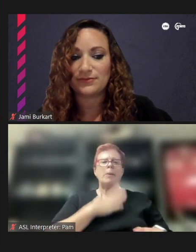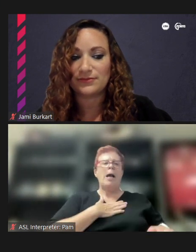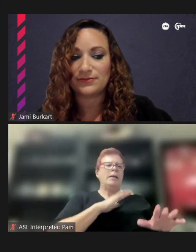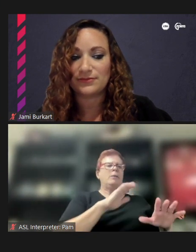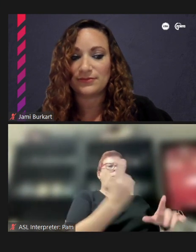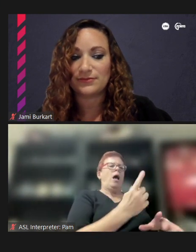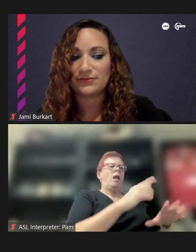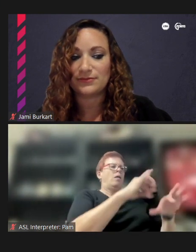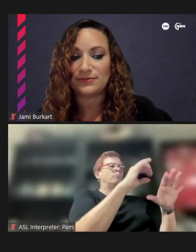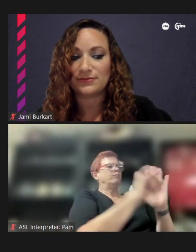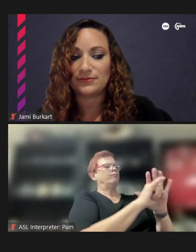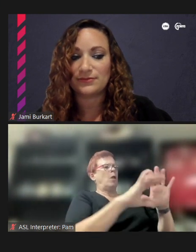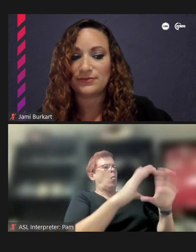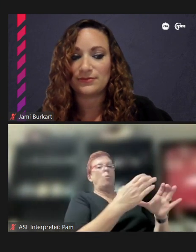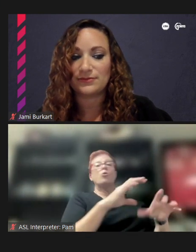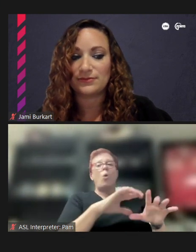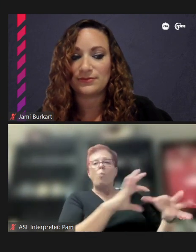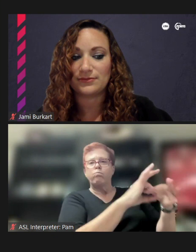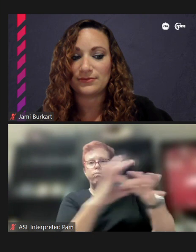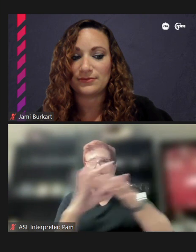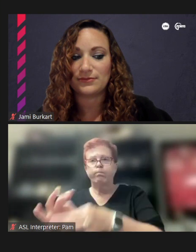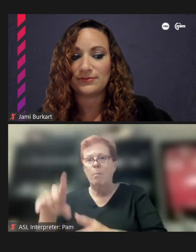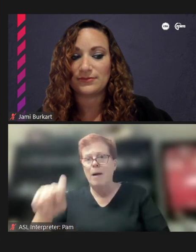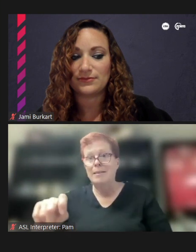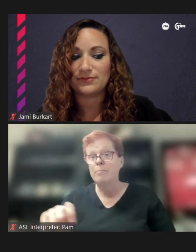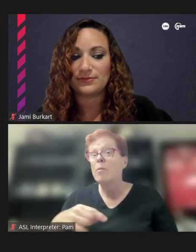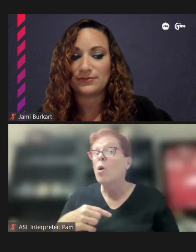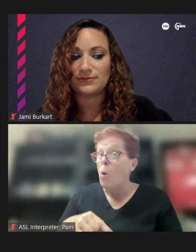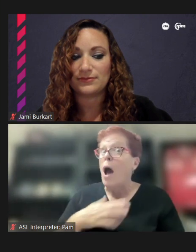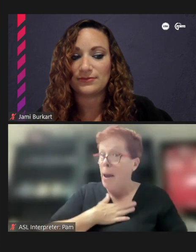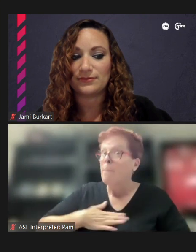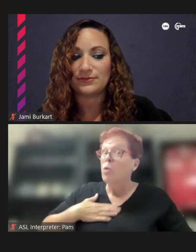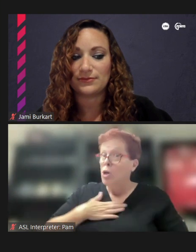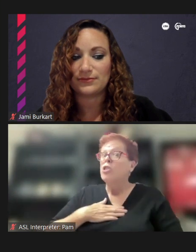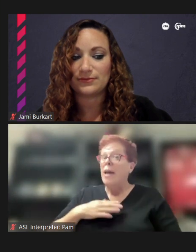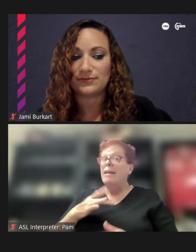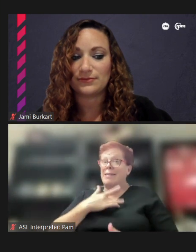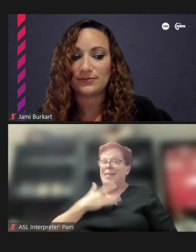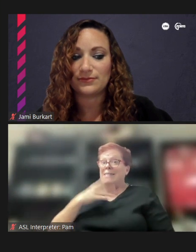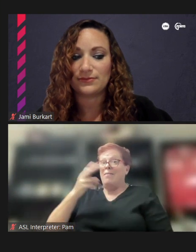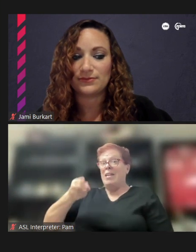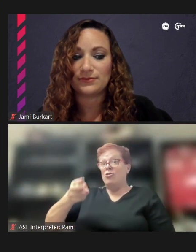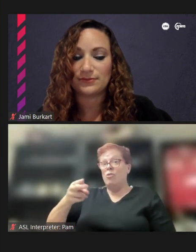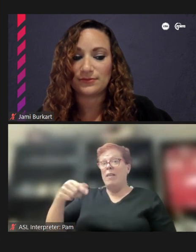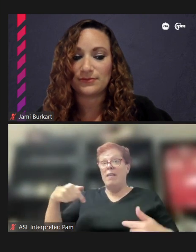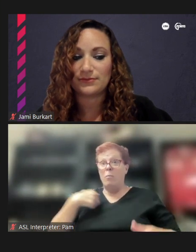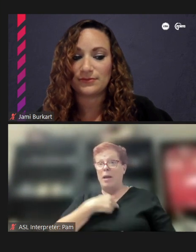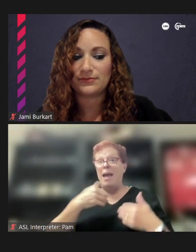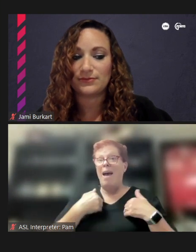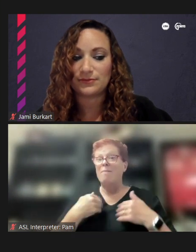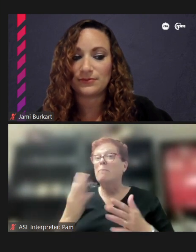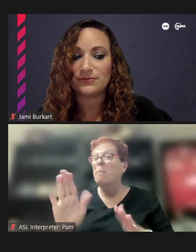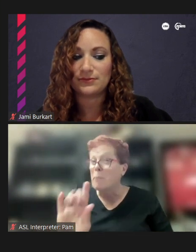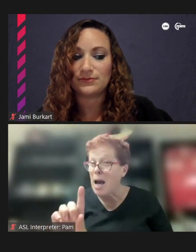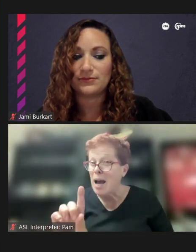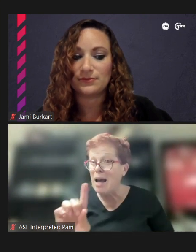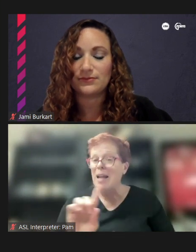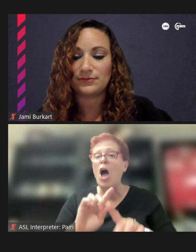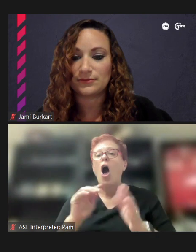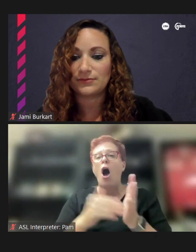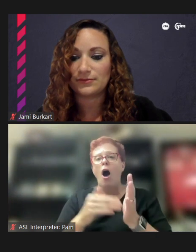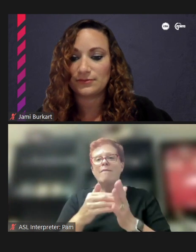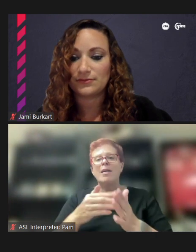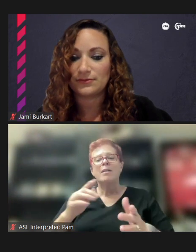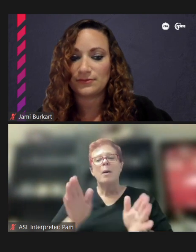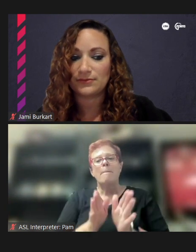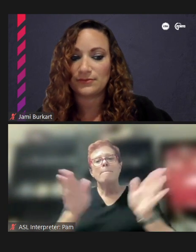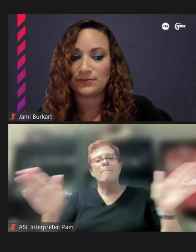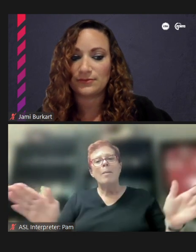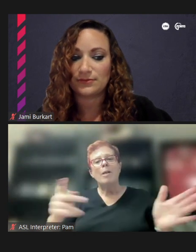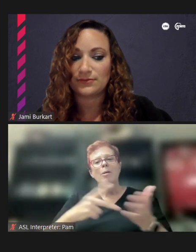I appreciate the sense of history that Uptown has, but so often public projects are mired in